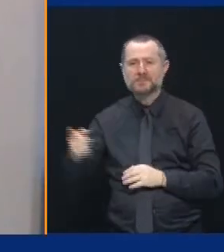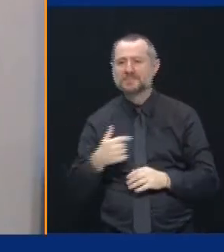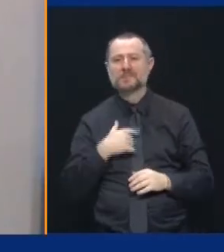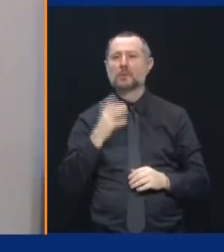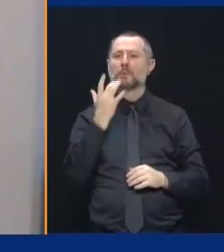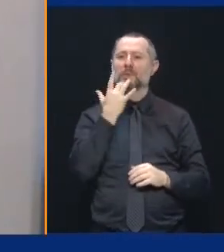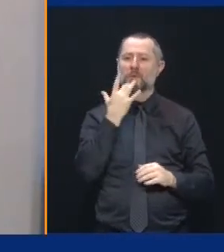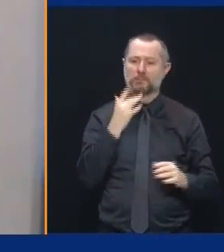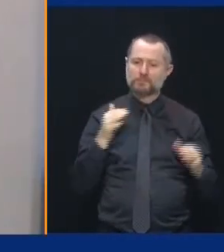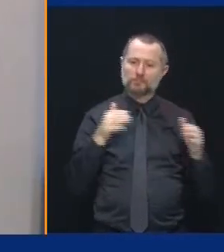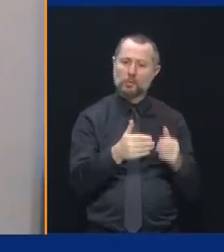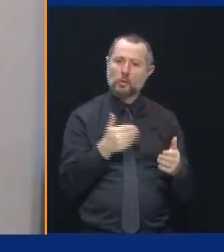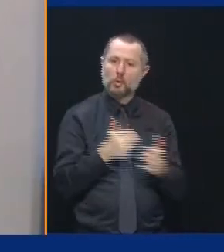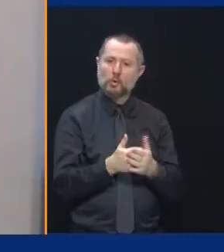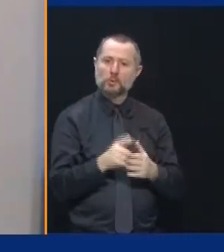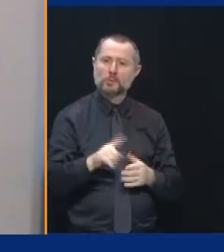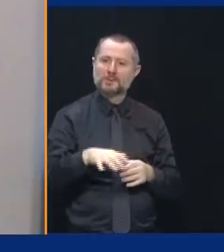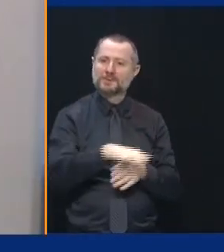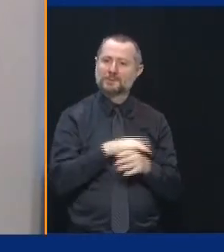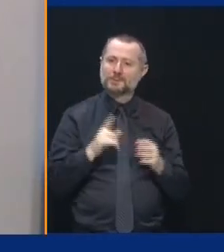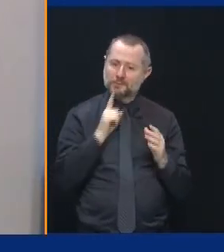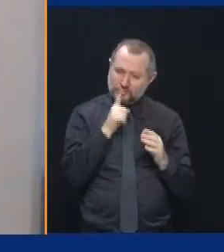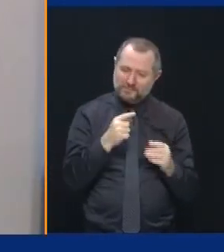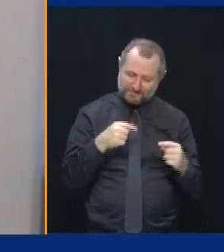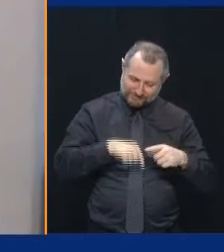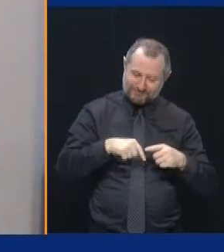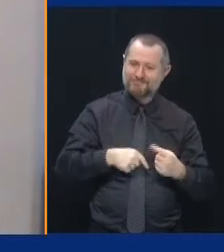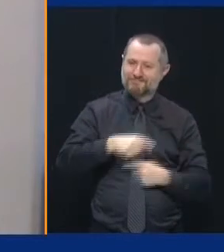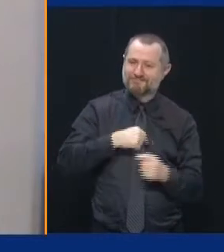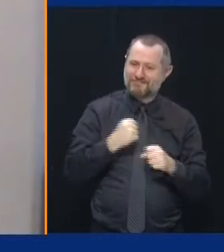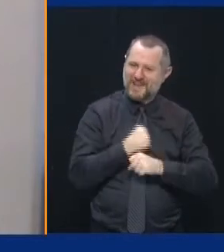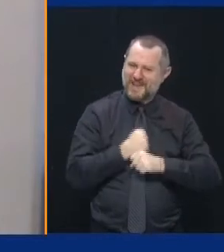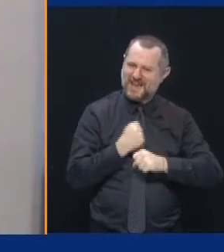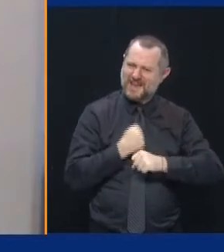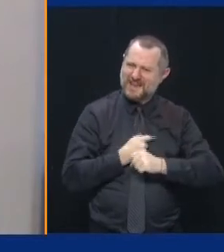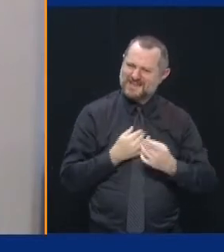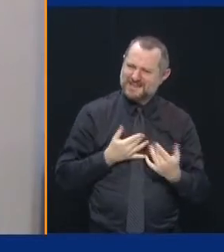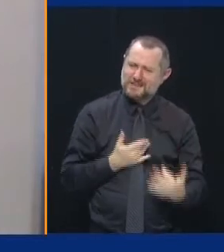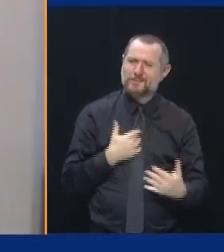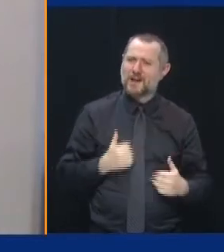HAVE TO GET IN A CAR OR FIND A WALGREENS THAT'S NOT IN OUR COMMUNITY. WE'RE IN THE FIGHT AND WE'RE